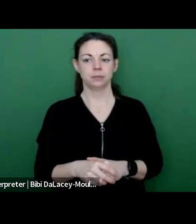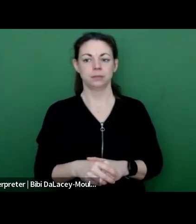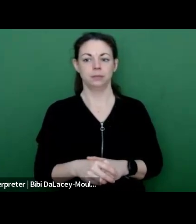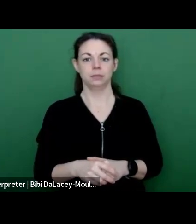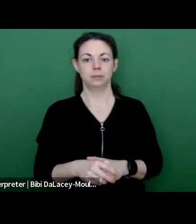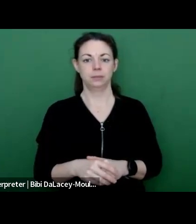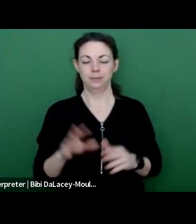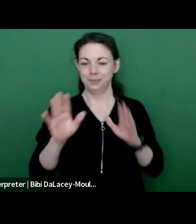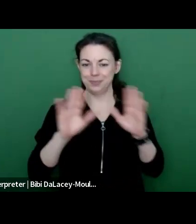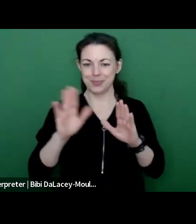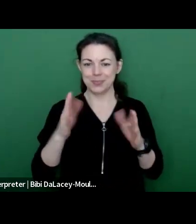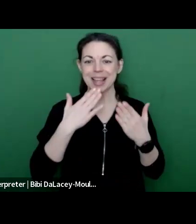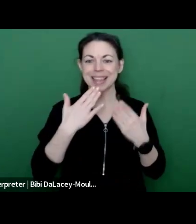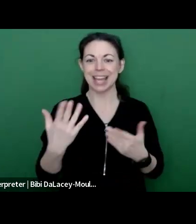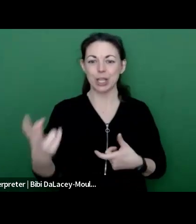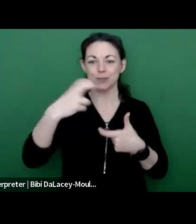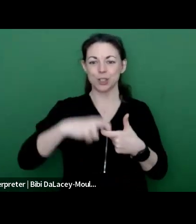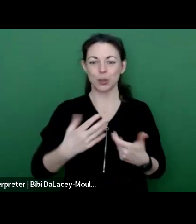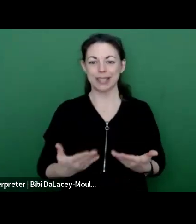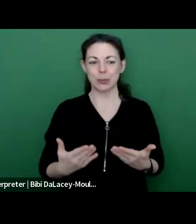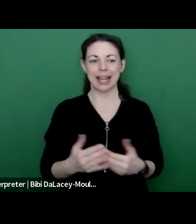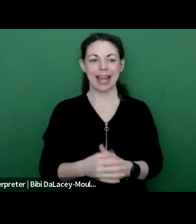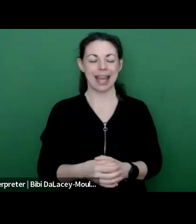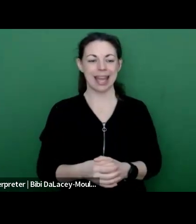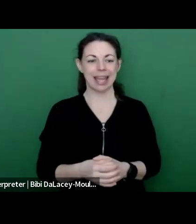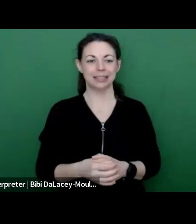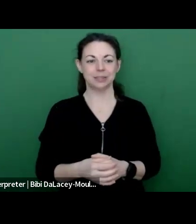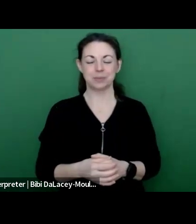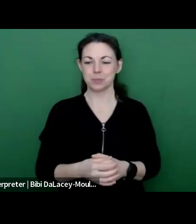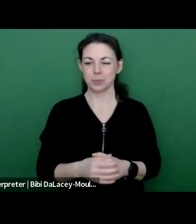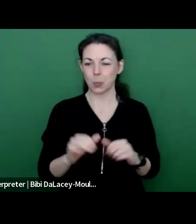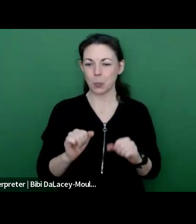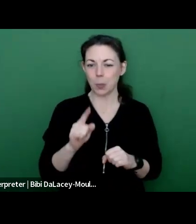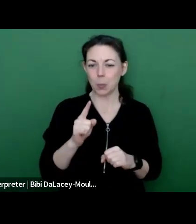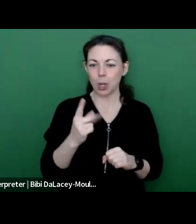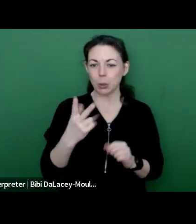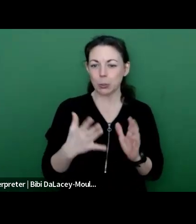Hello. Thank you for joining us. We're just waiting a few minutes to give everyone a chance to join.